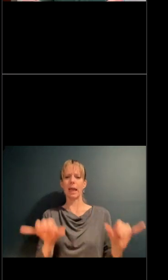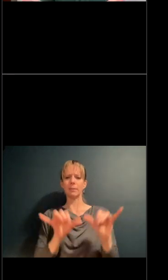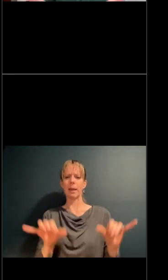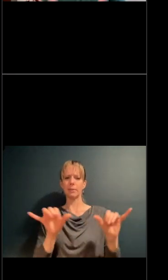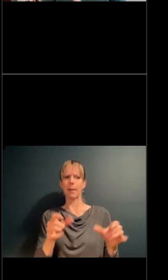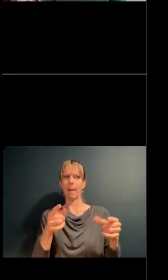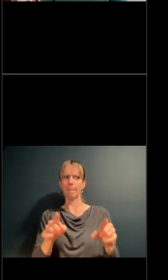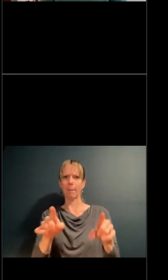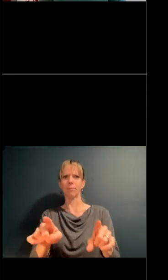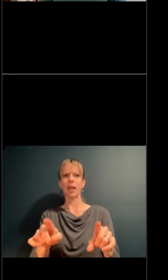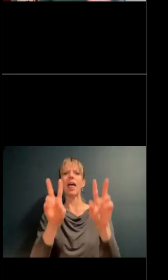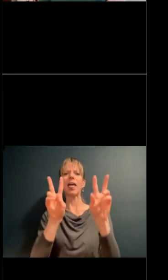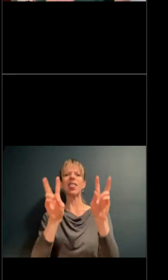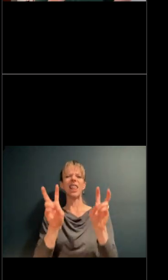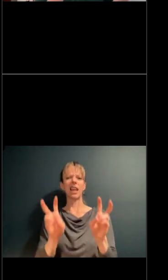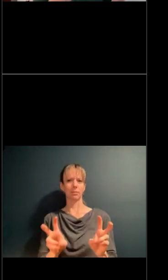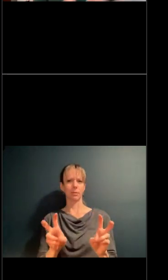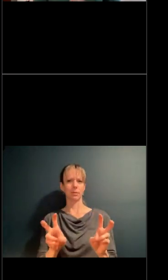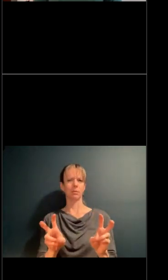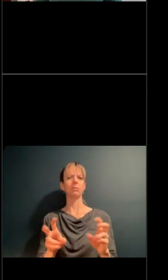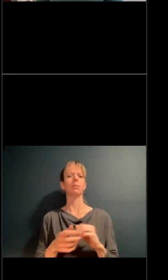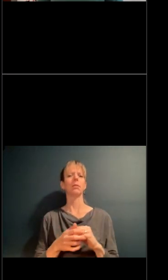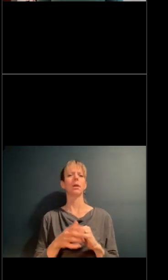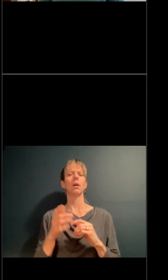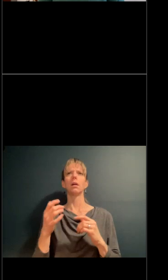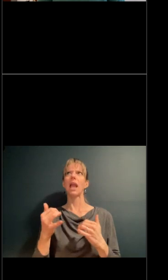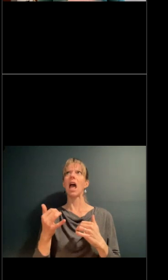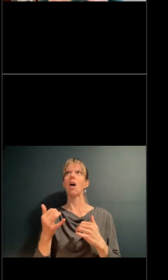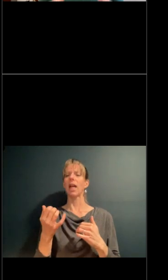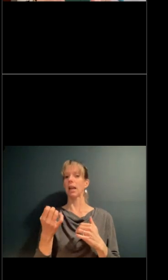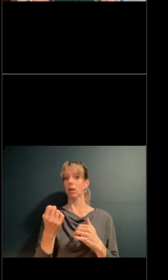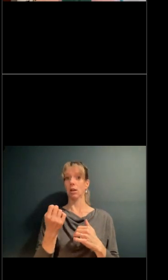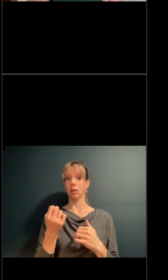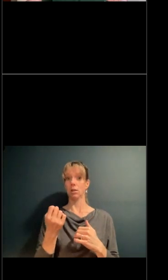Here is what we have heard from nearly now a dozen years of projects around